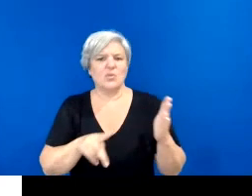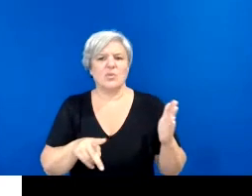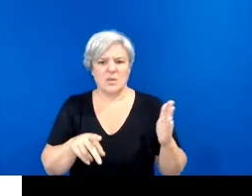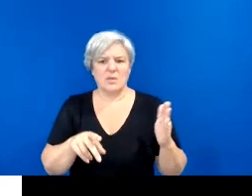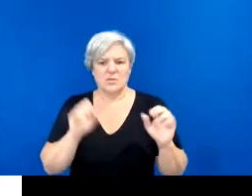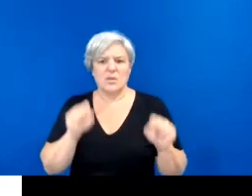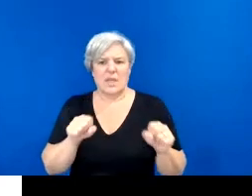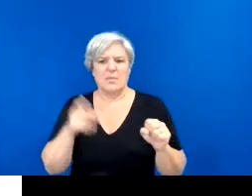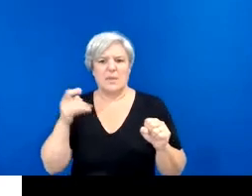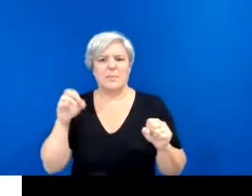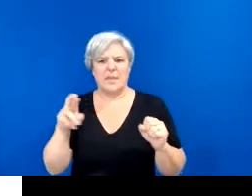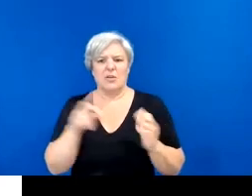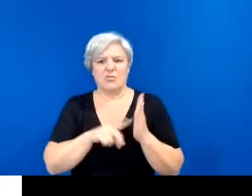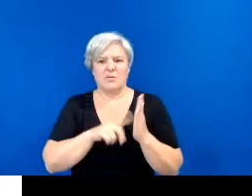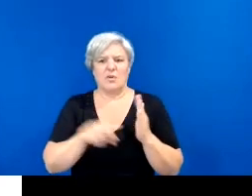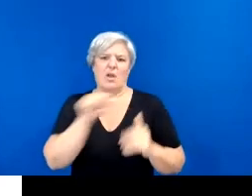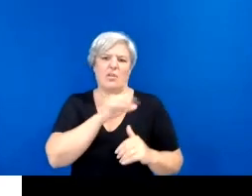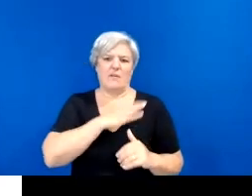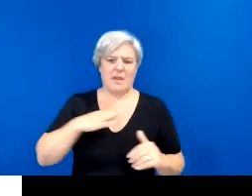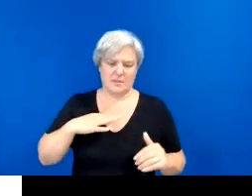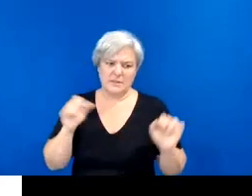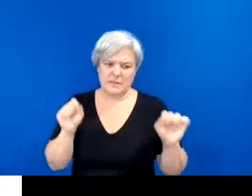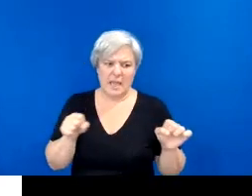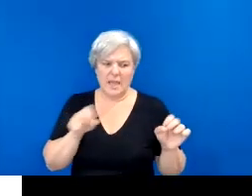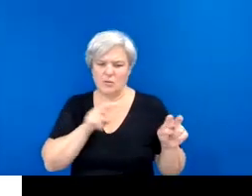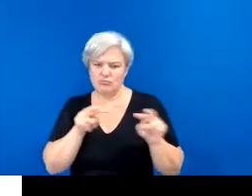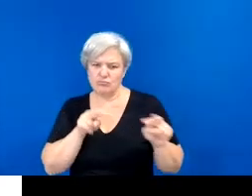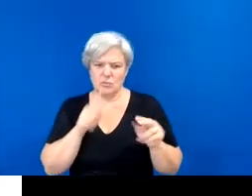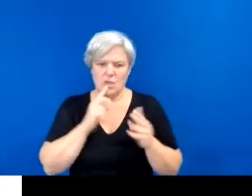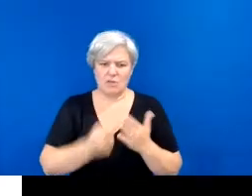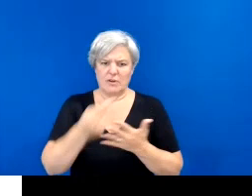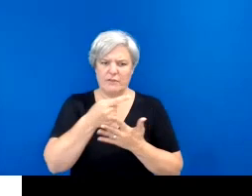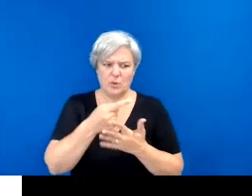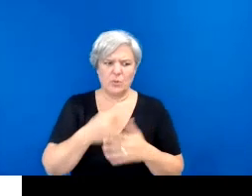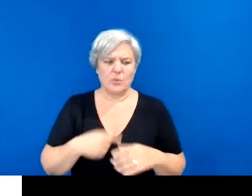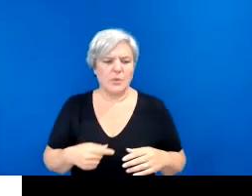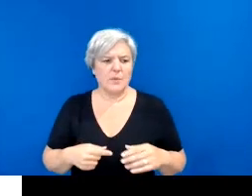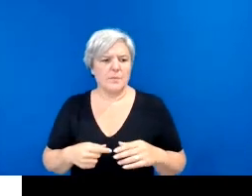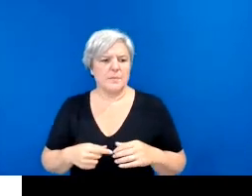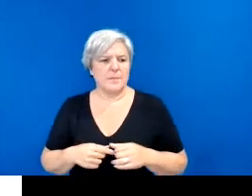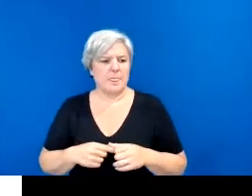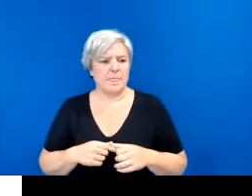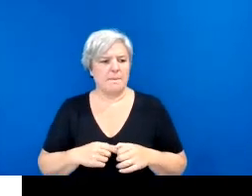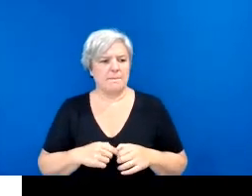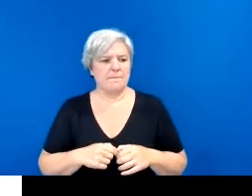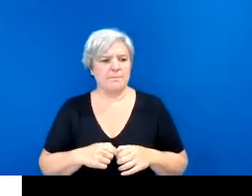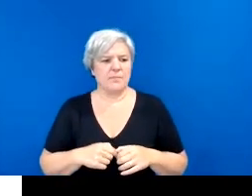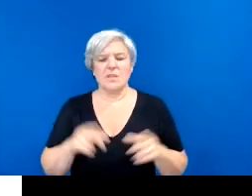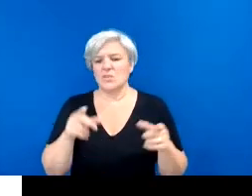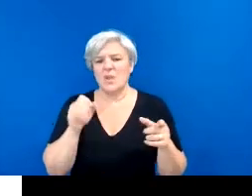reviewed by other faculty in the discipline from different organizations. So if you look at those reviews,